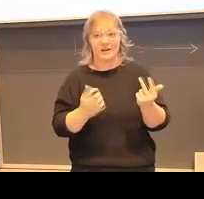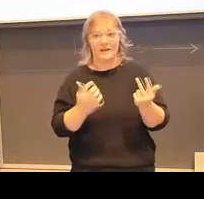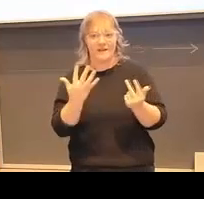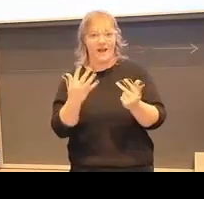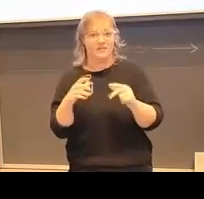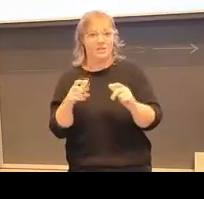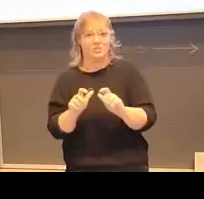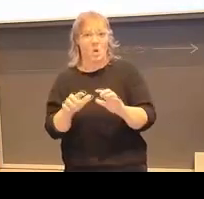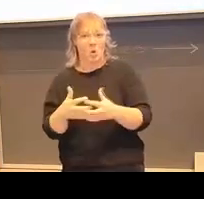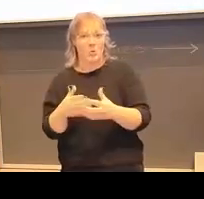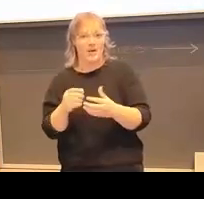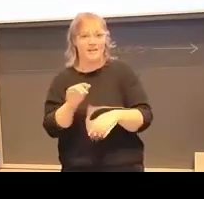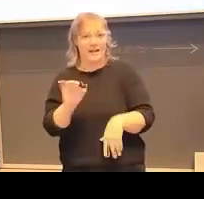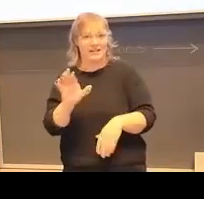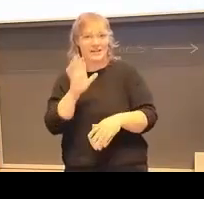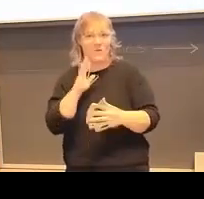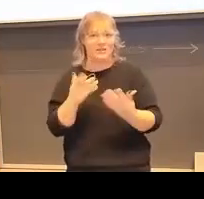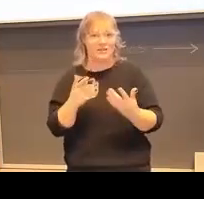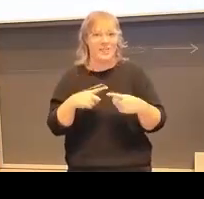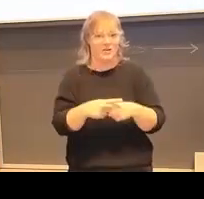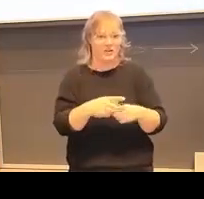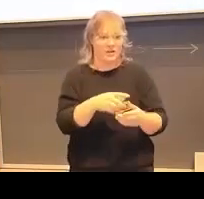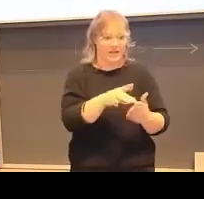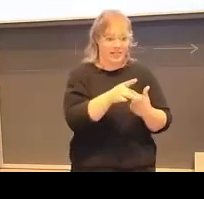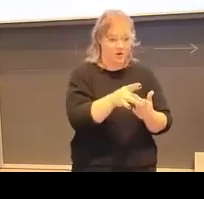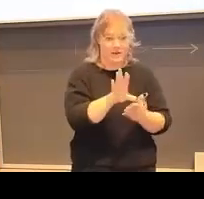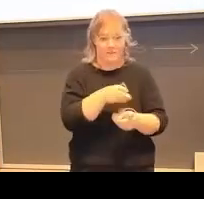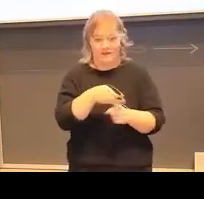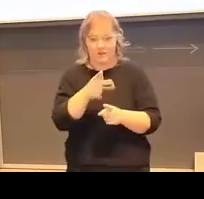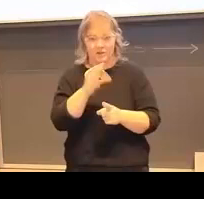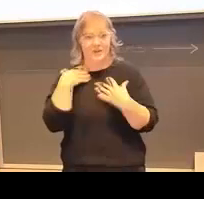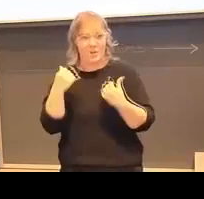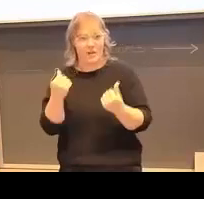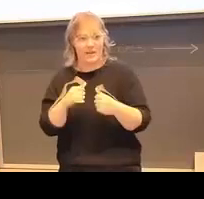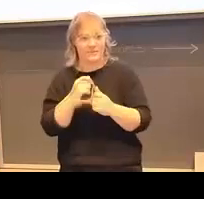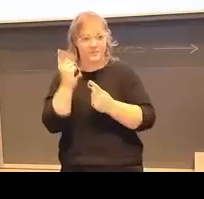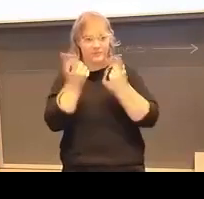on the intersection of leadership professionalism and well-being thinking about their various roles